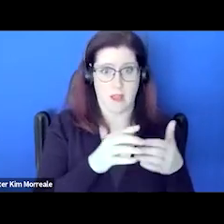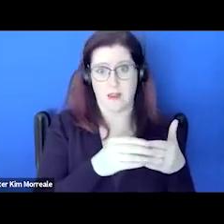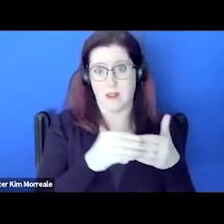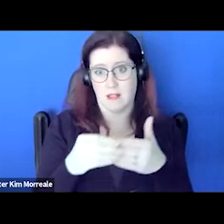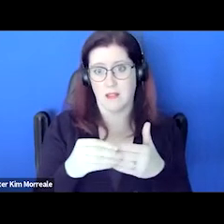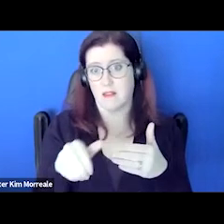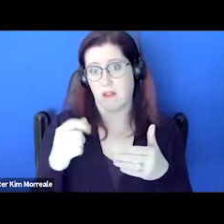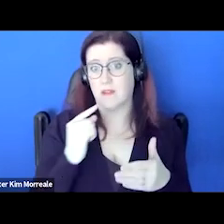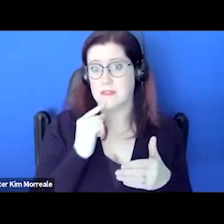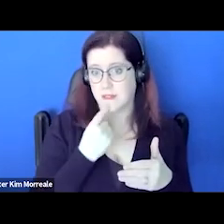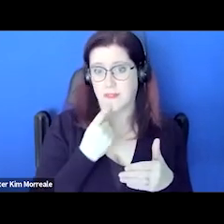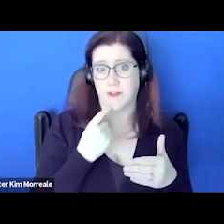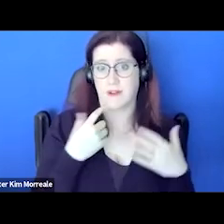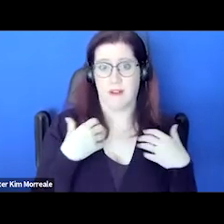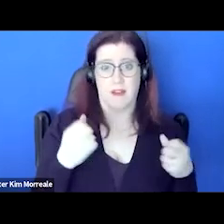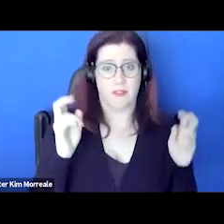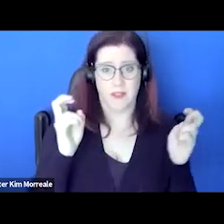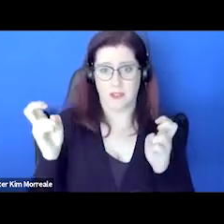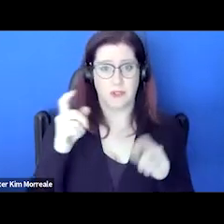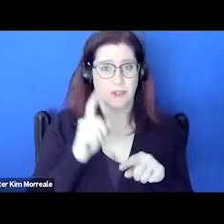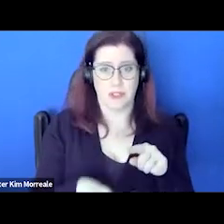that she could not address until she sustained